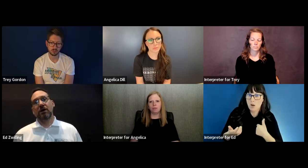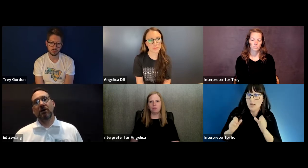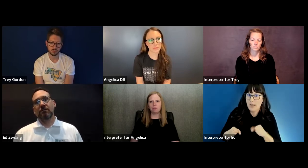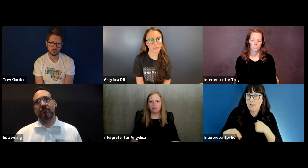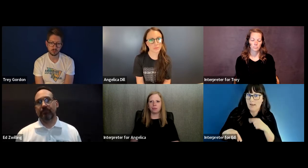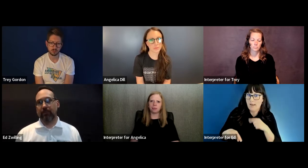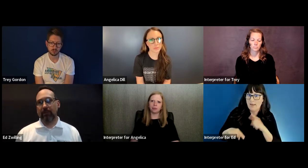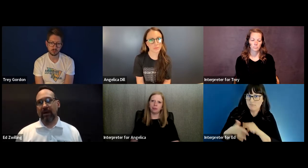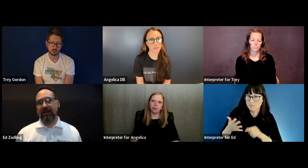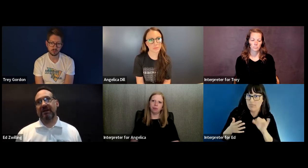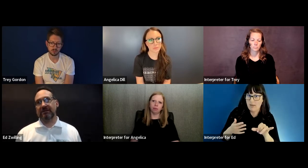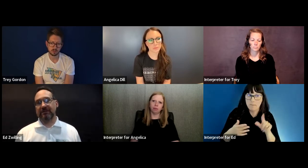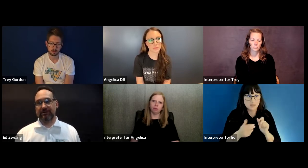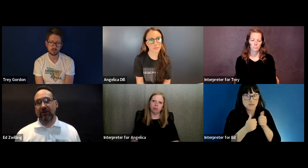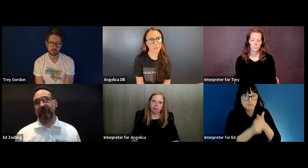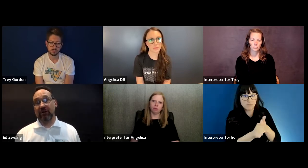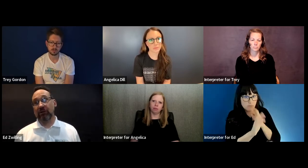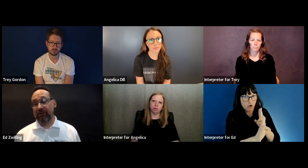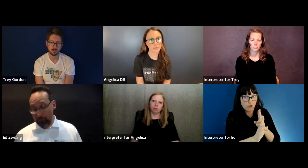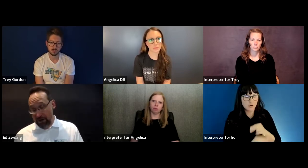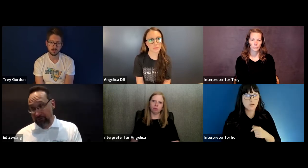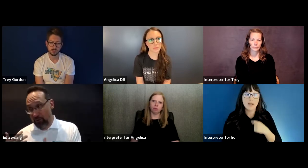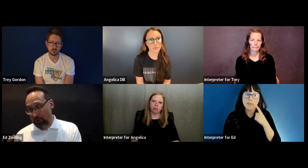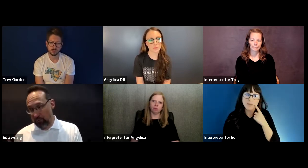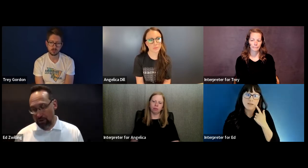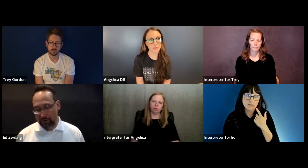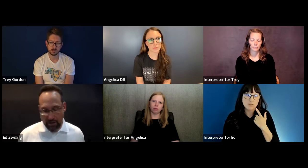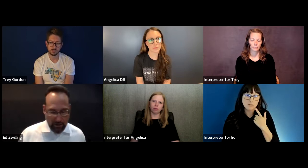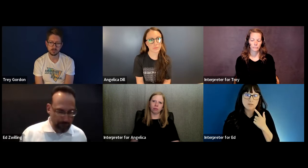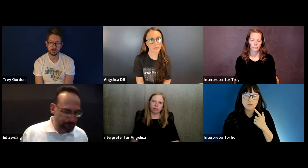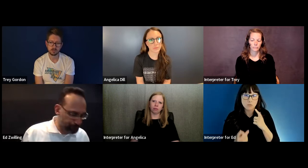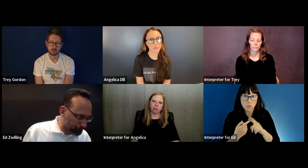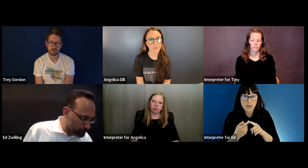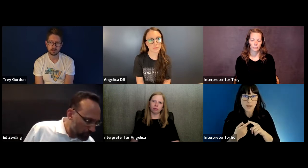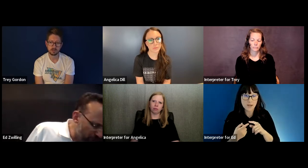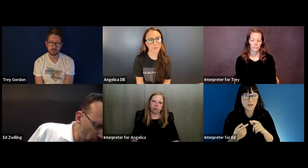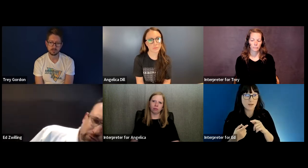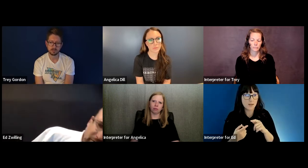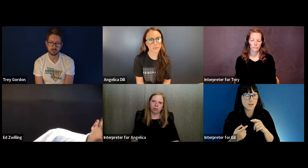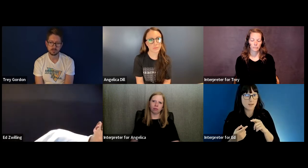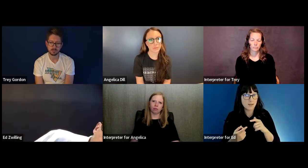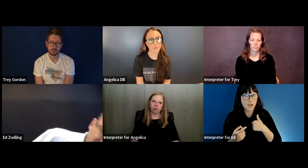um and i think it's it's very frequently when i've spoken with um folks who have issues in